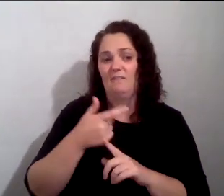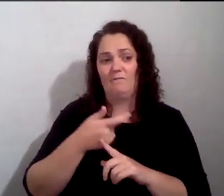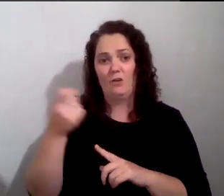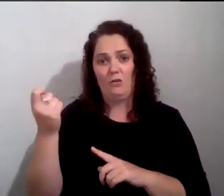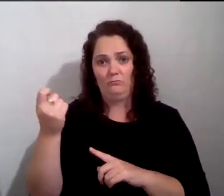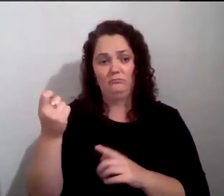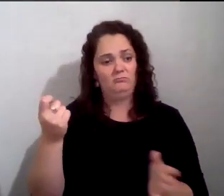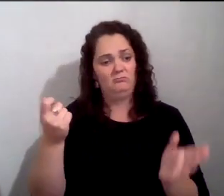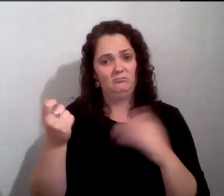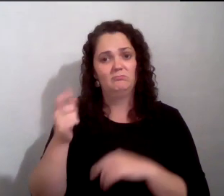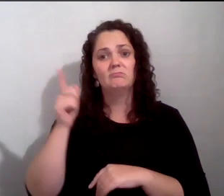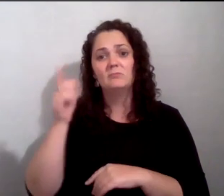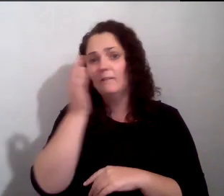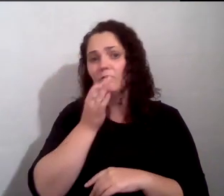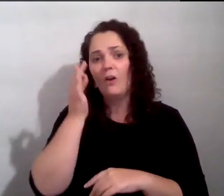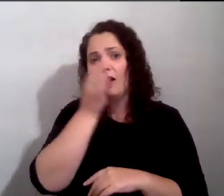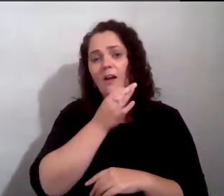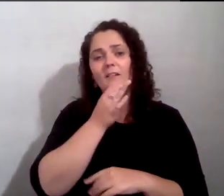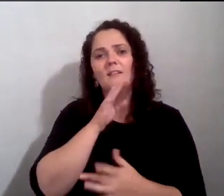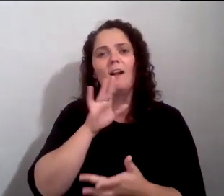to join his community in rural France and